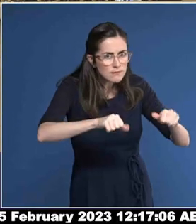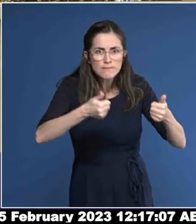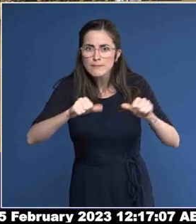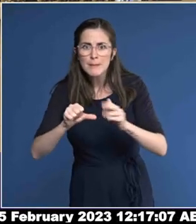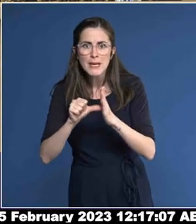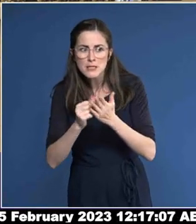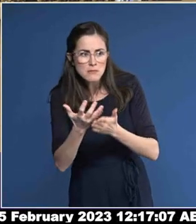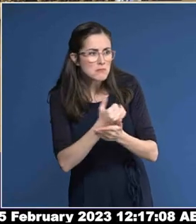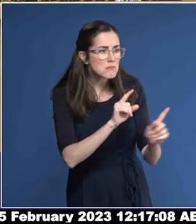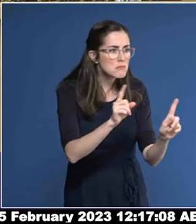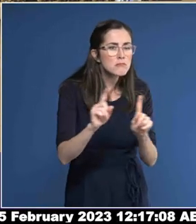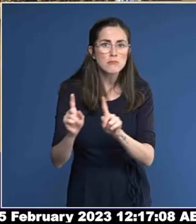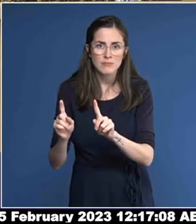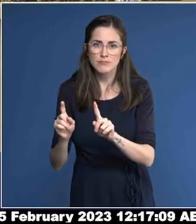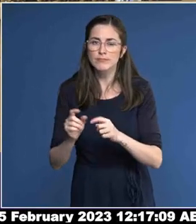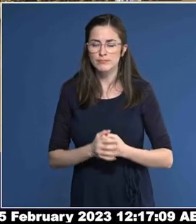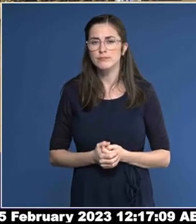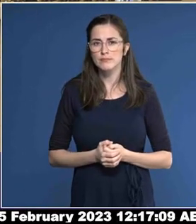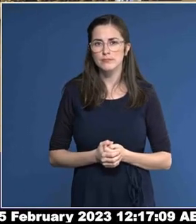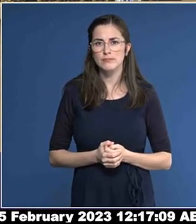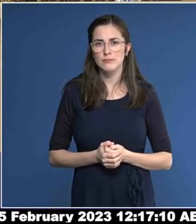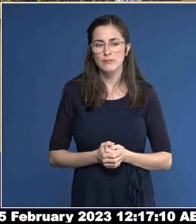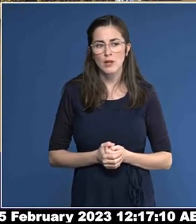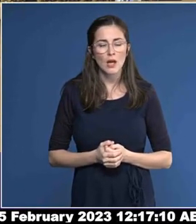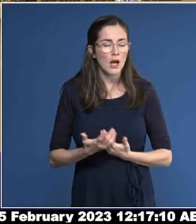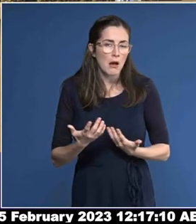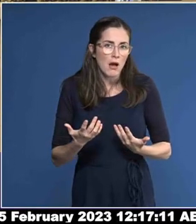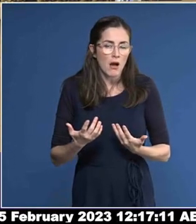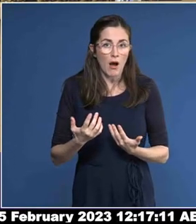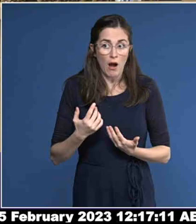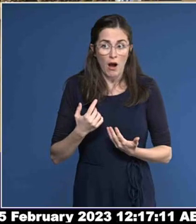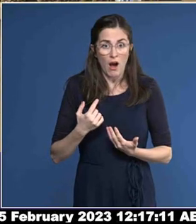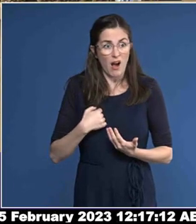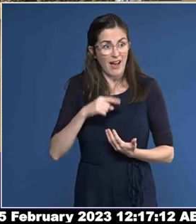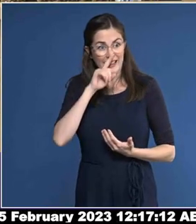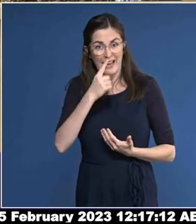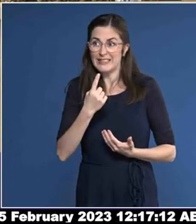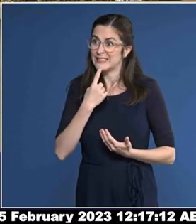So yes, I mean, I cannot rule out that there won't be further growth, but the growth won't